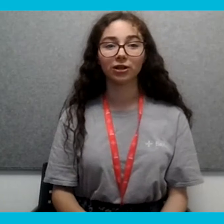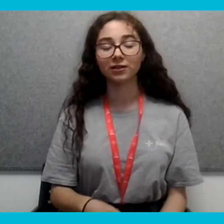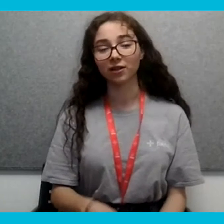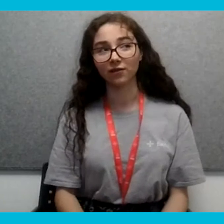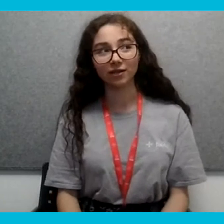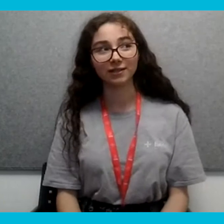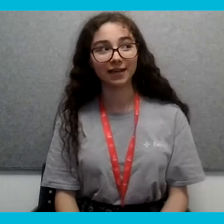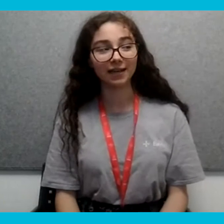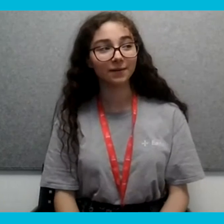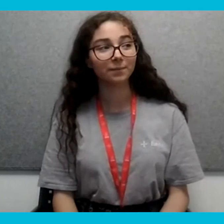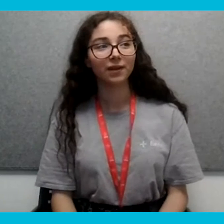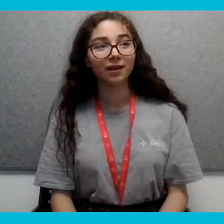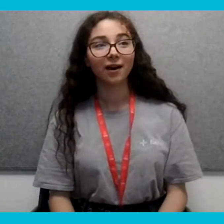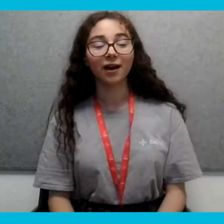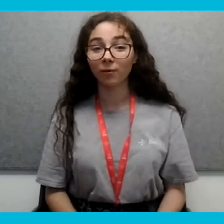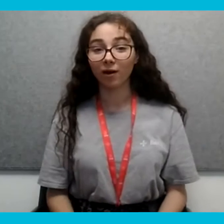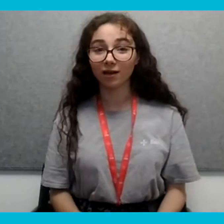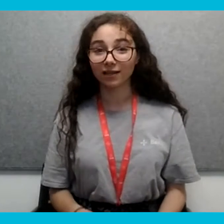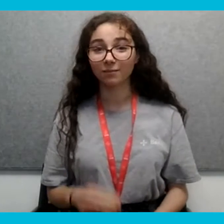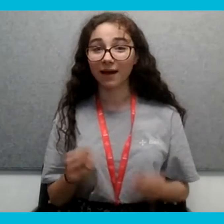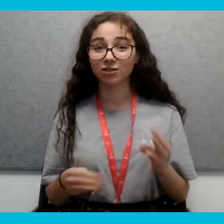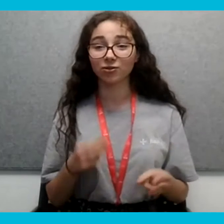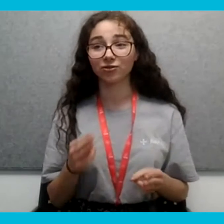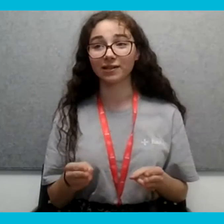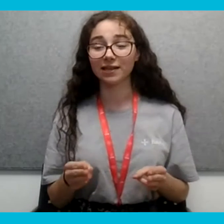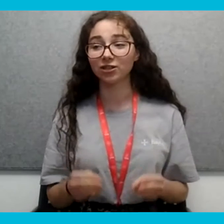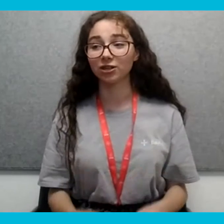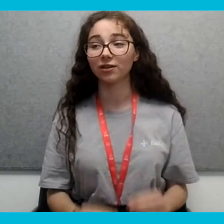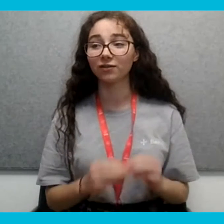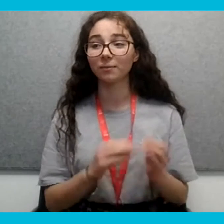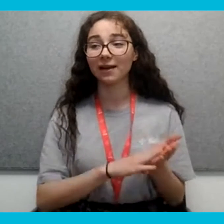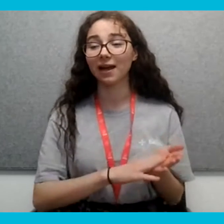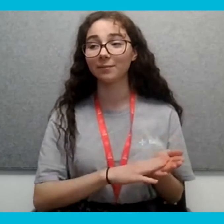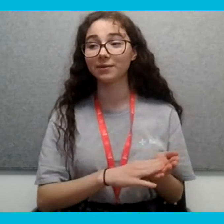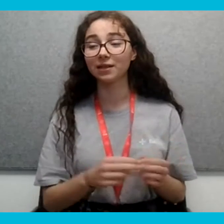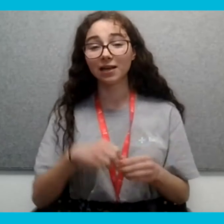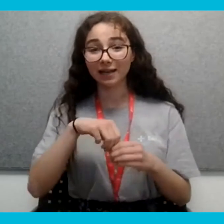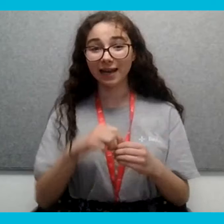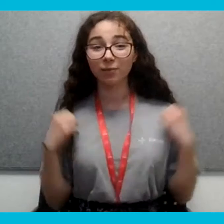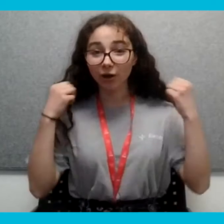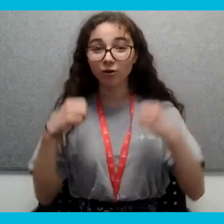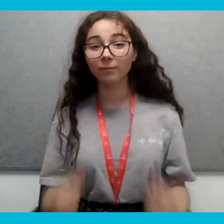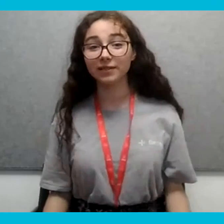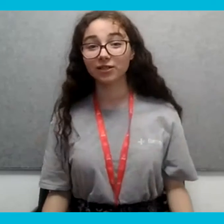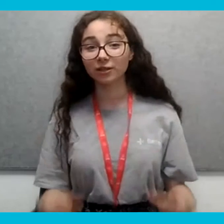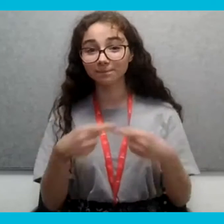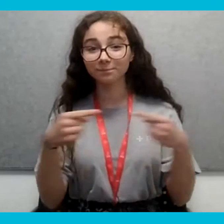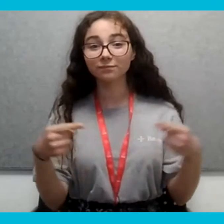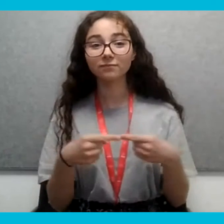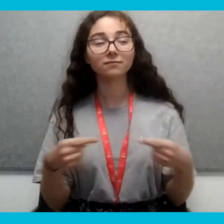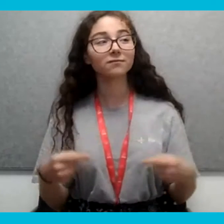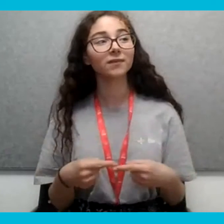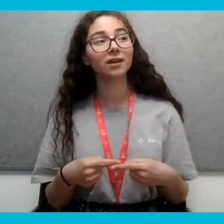inclusion and diversity for my work in the makaton translation of the Baylab's lab coat competition.